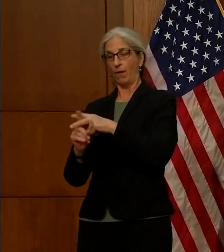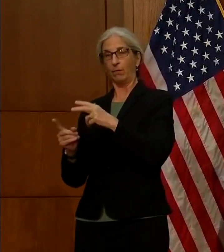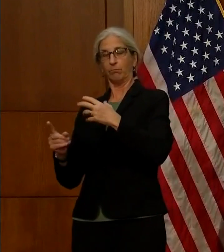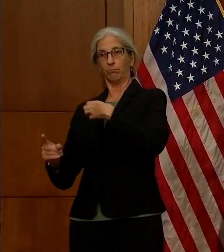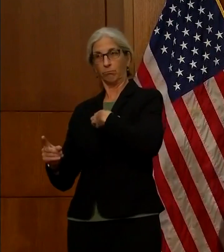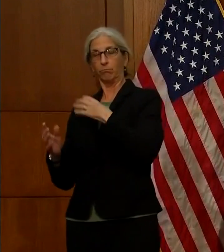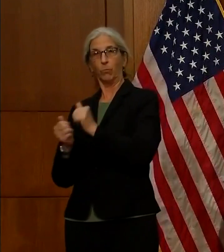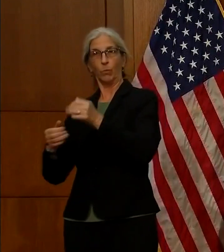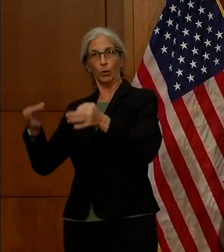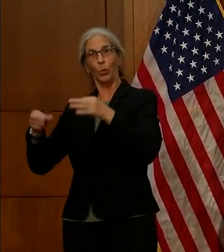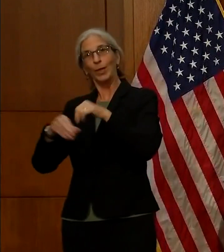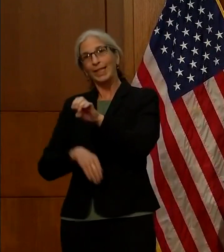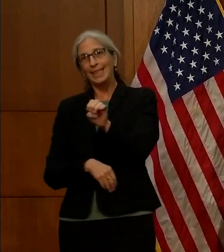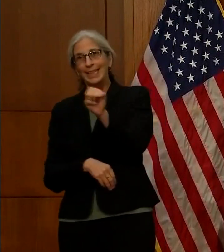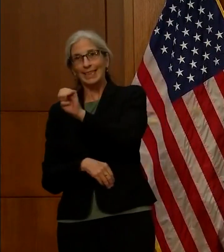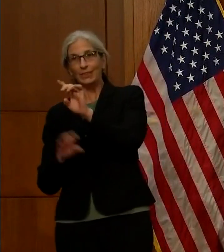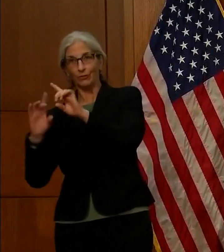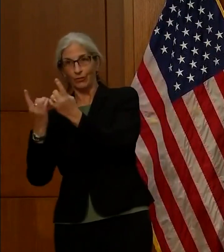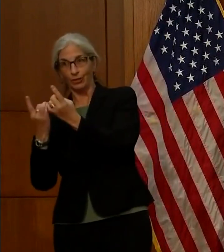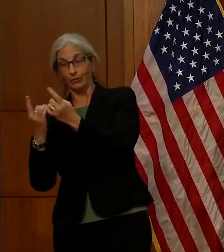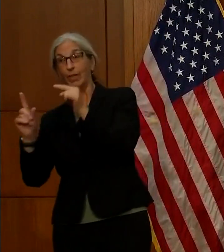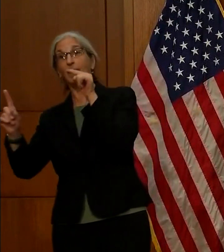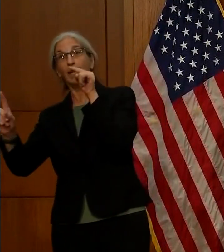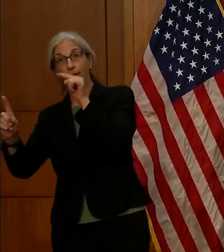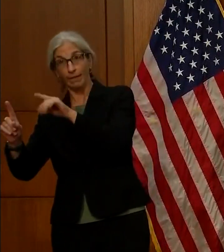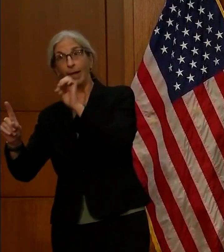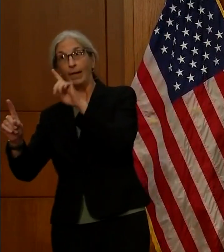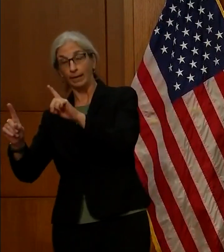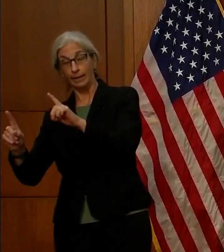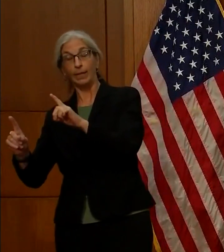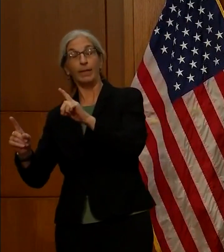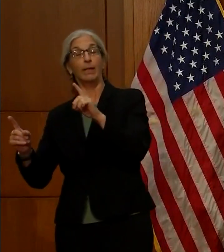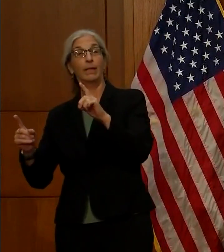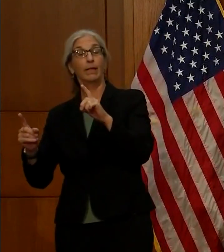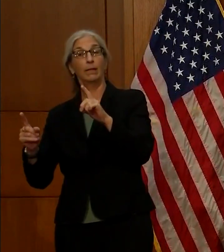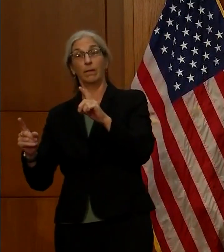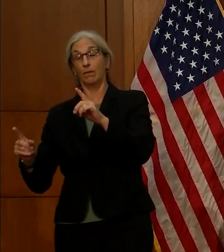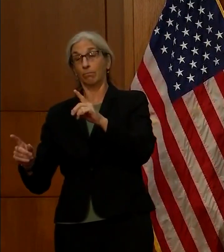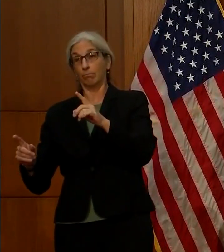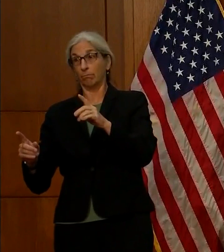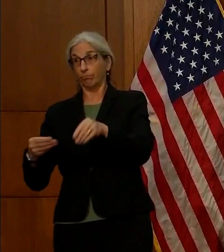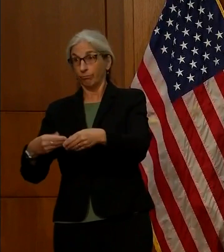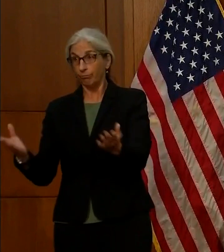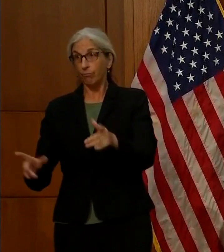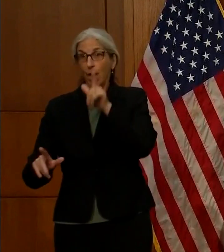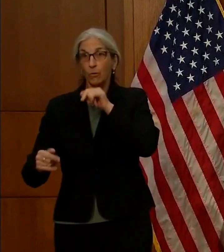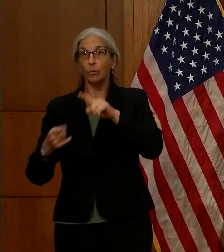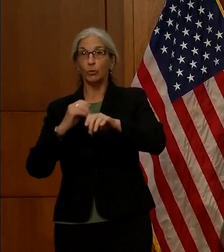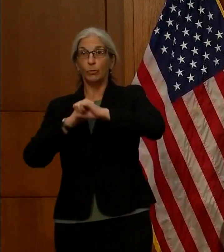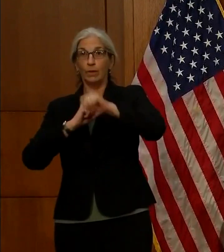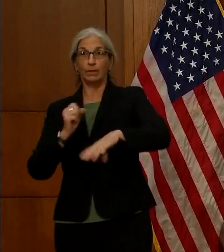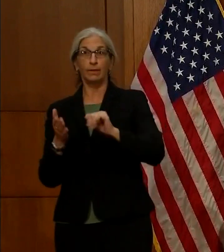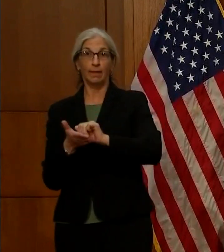COMPLAINT FILED WITH THE COURT% ACTUALLY THE EASTERN DISTRICT AND EASTERN DISTRICT ISSUED AN